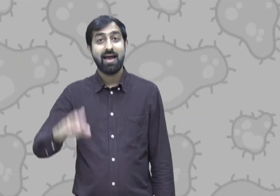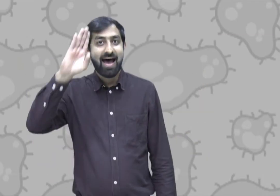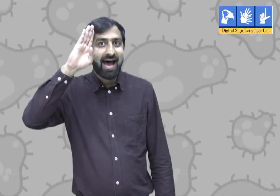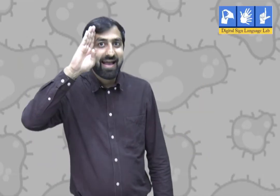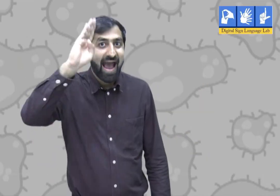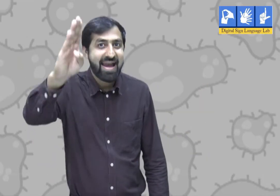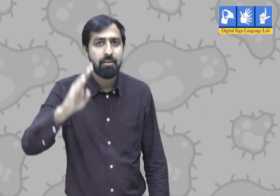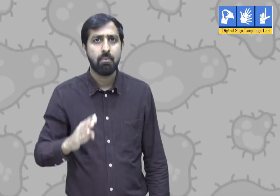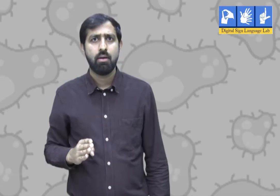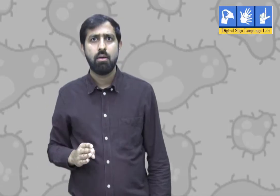Hello Everyone!